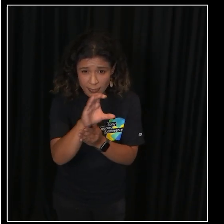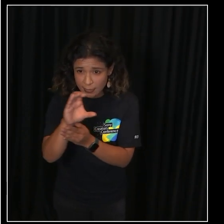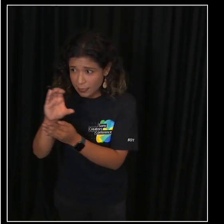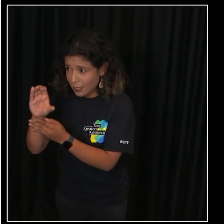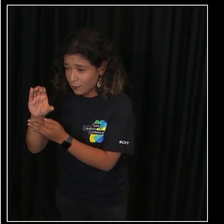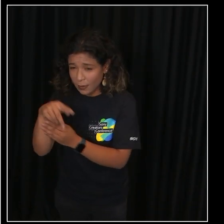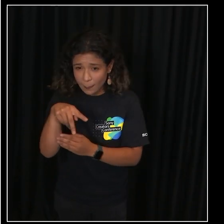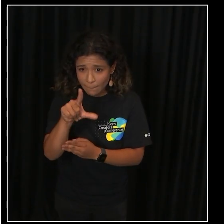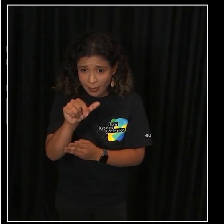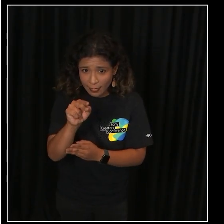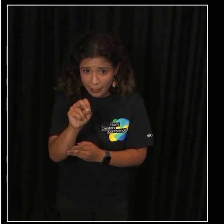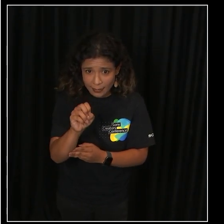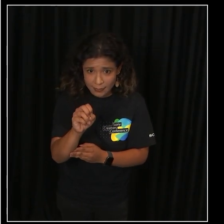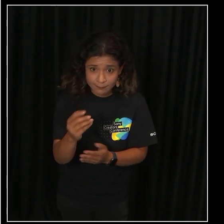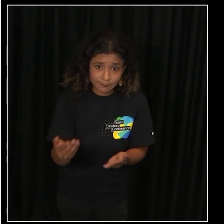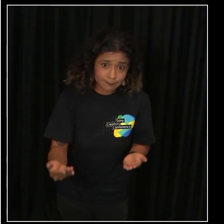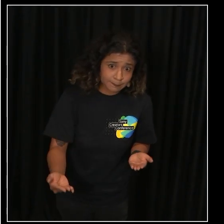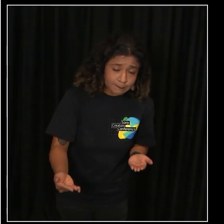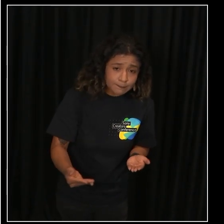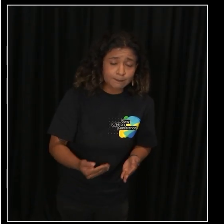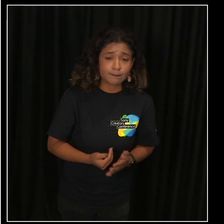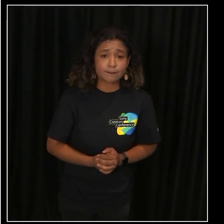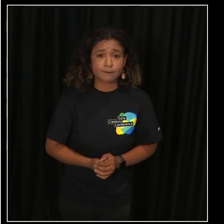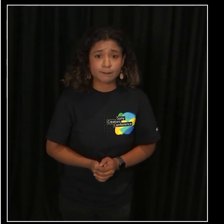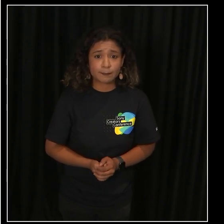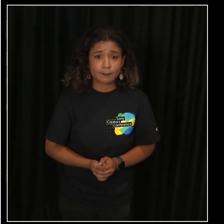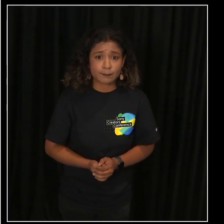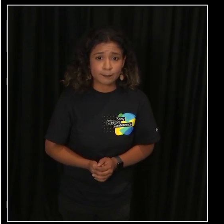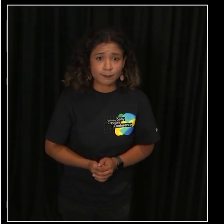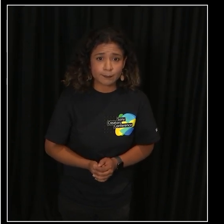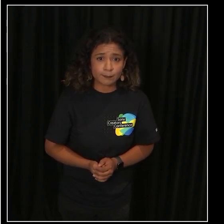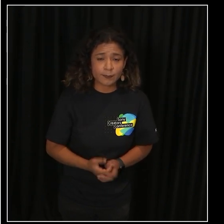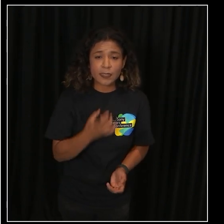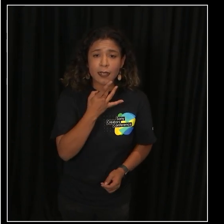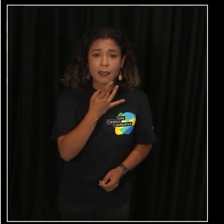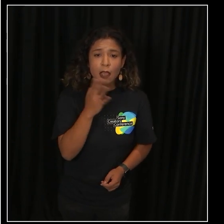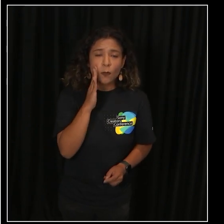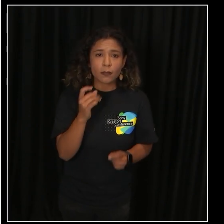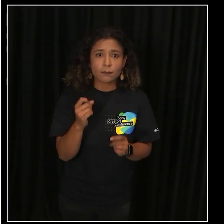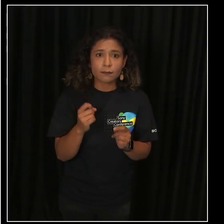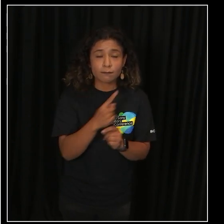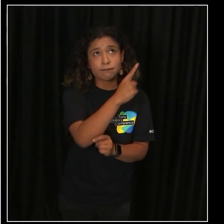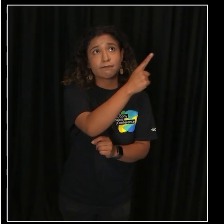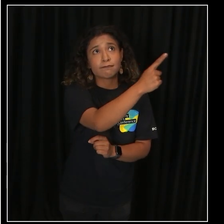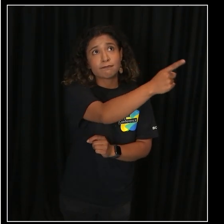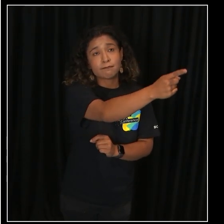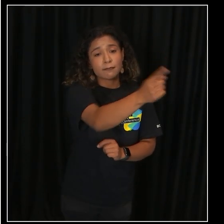Well, the W value gets very, very small. The light shoots off to infinity, but this is still completely valid.